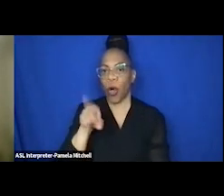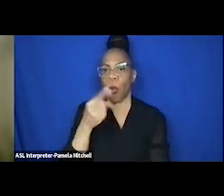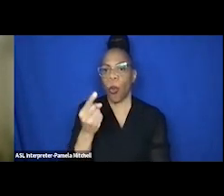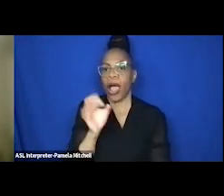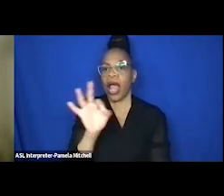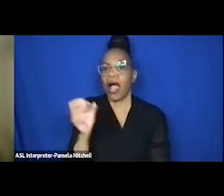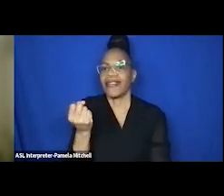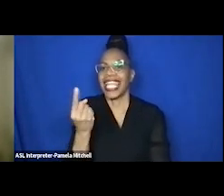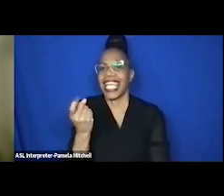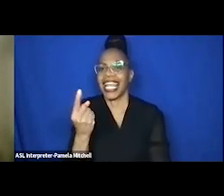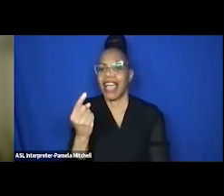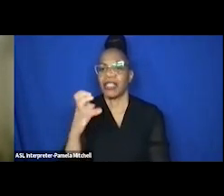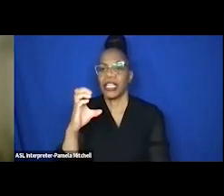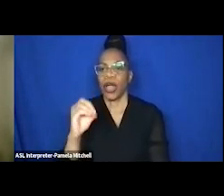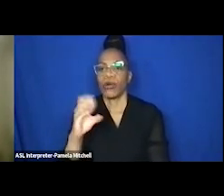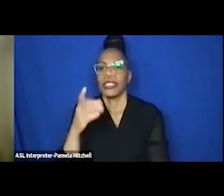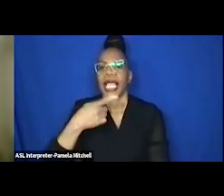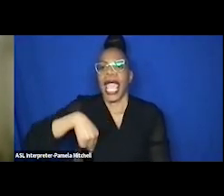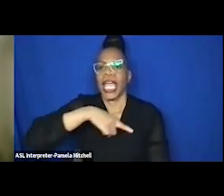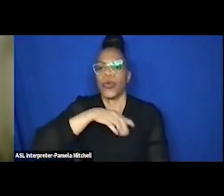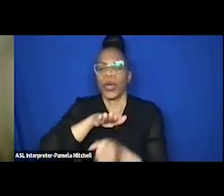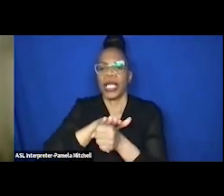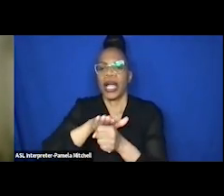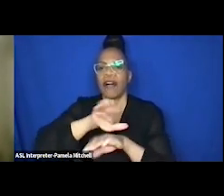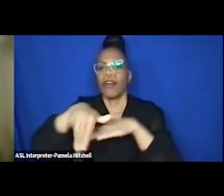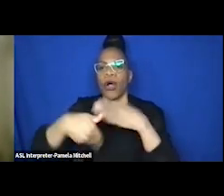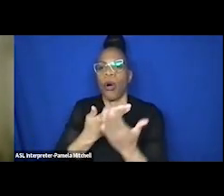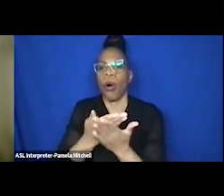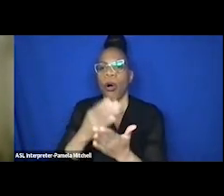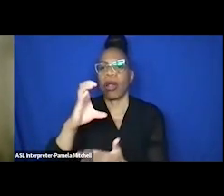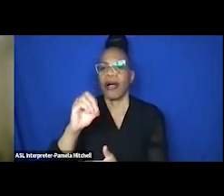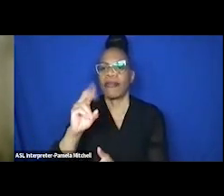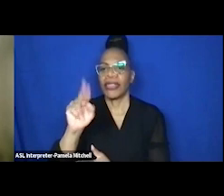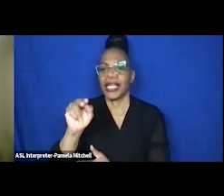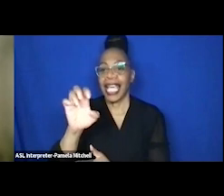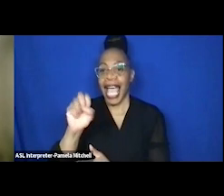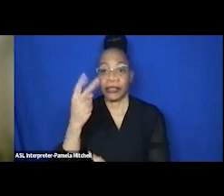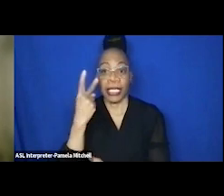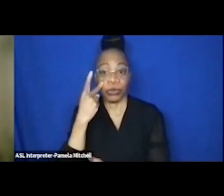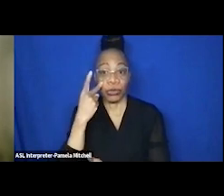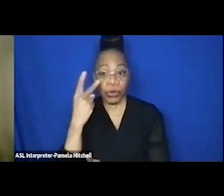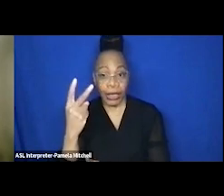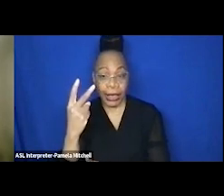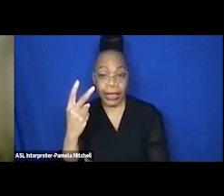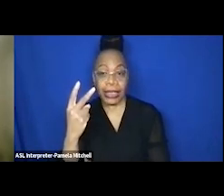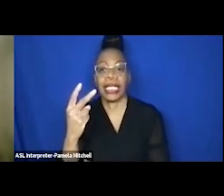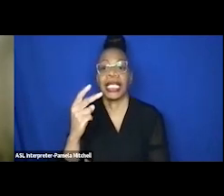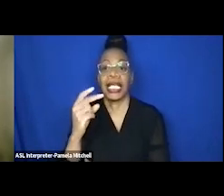And we cover all of the counties in orange. So quite a large service area. Because of our size,